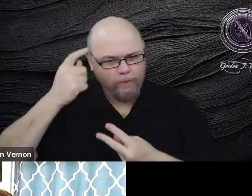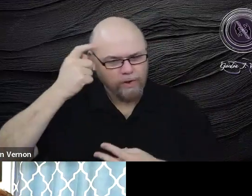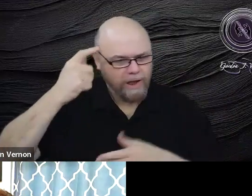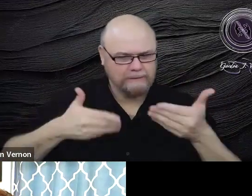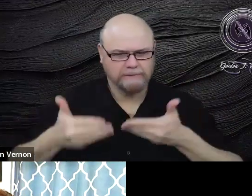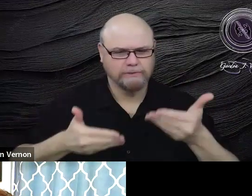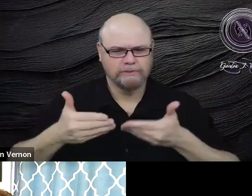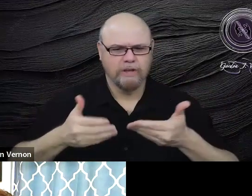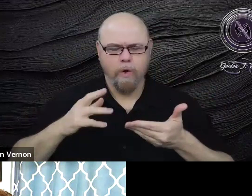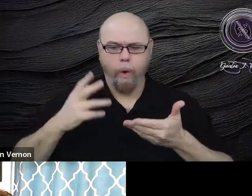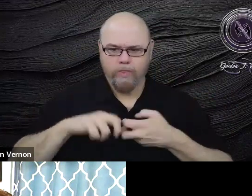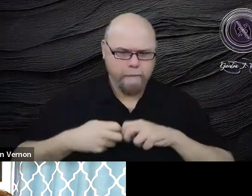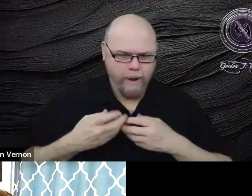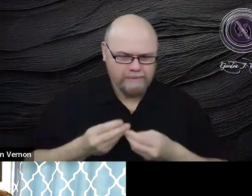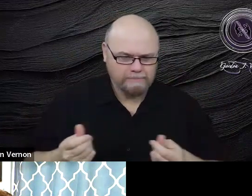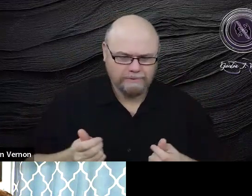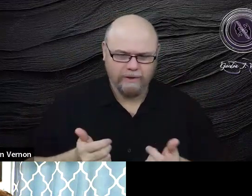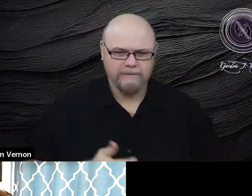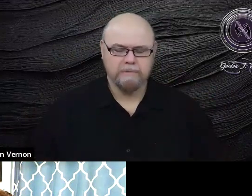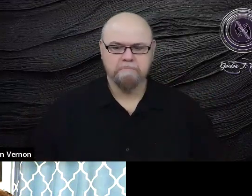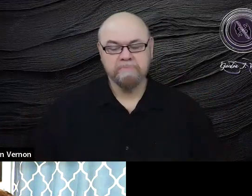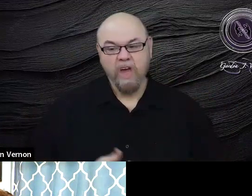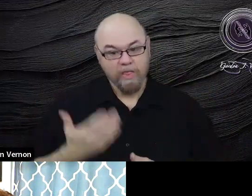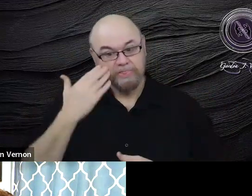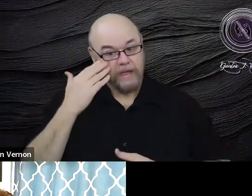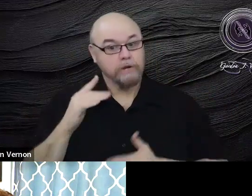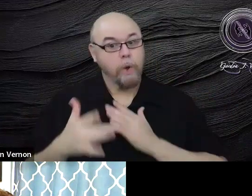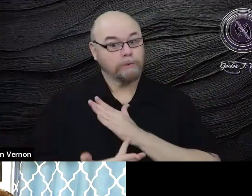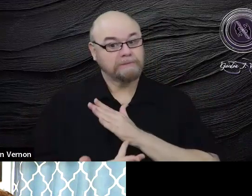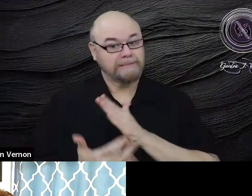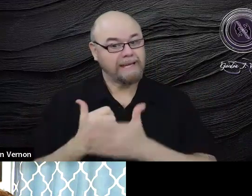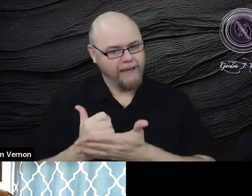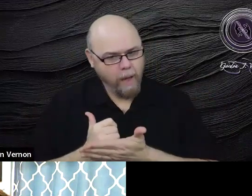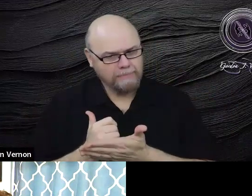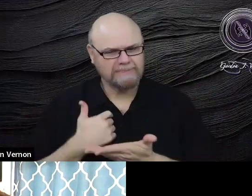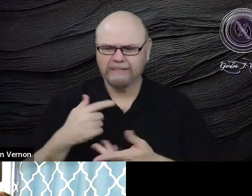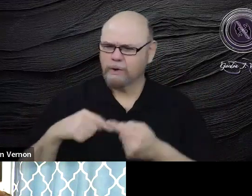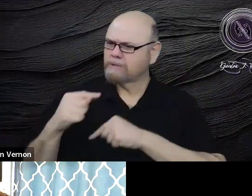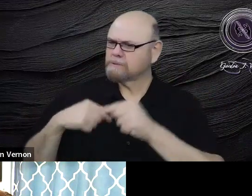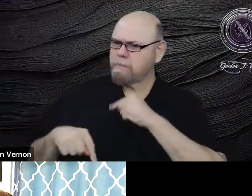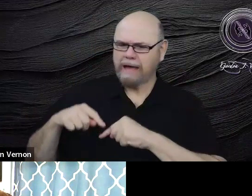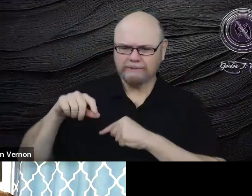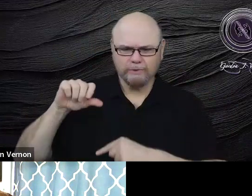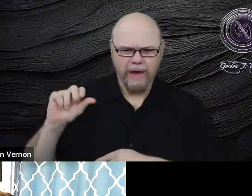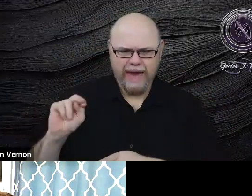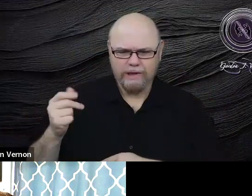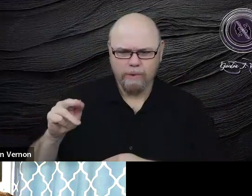who score high on neuroticism rather shows a slight increase. And for extraversion, the pattern